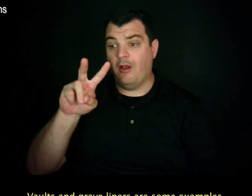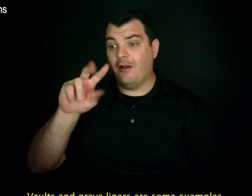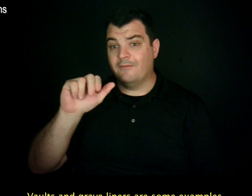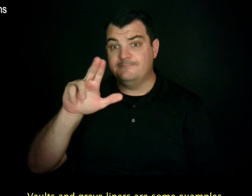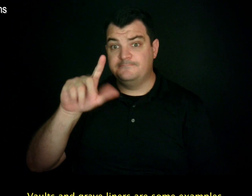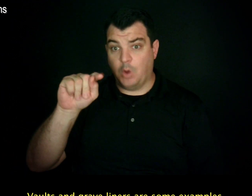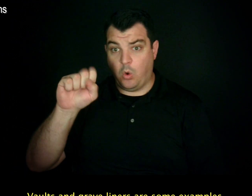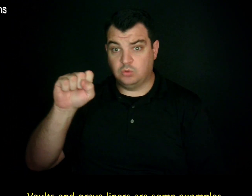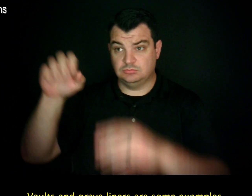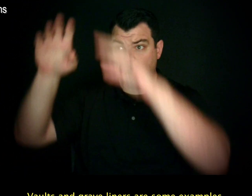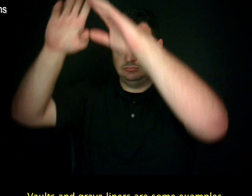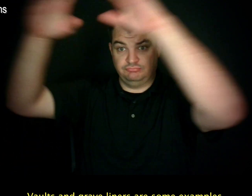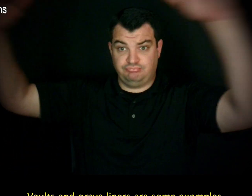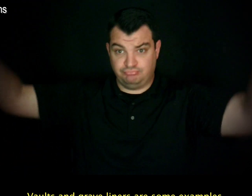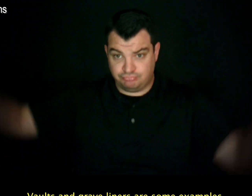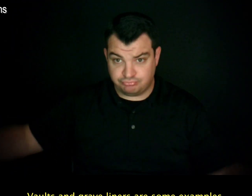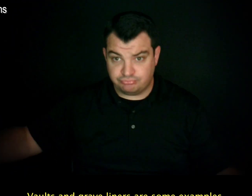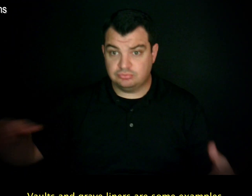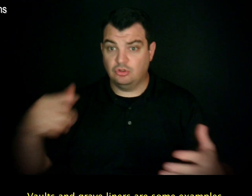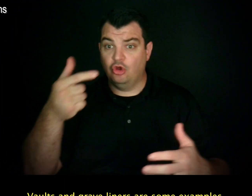Vaults and grave liners are some examples.